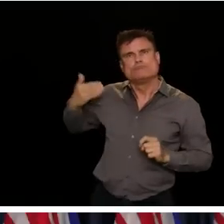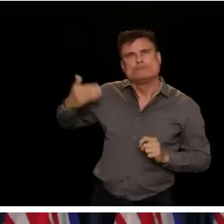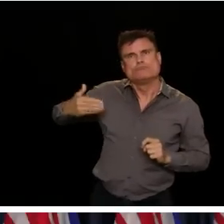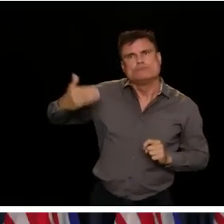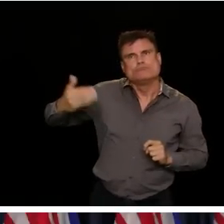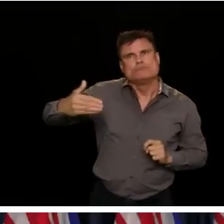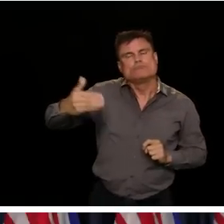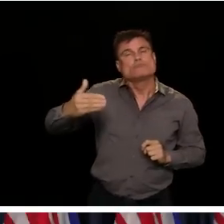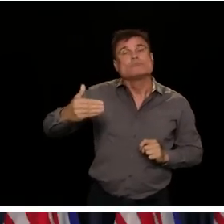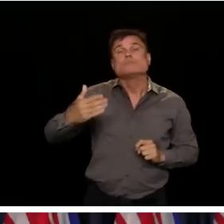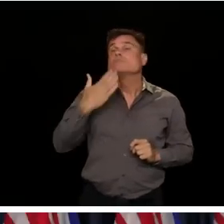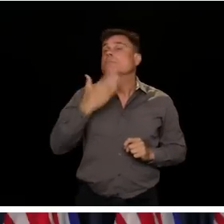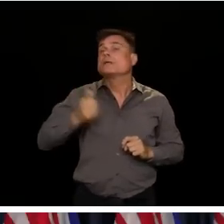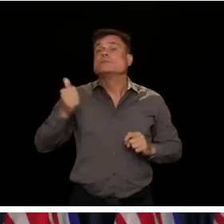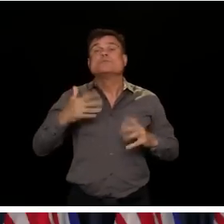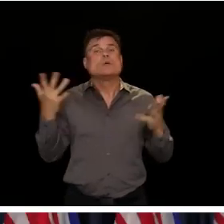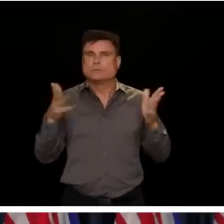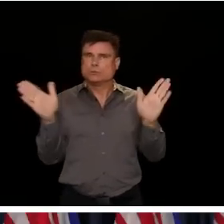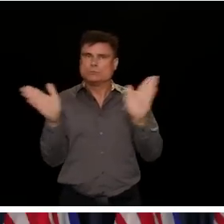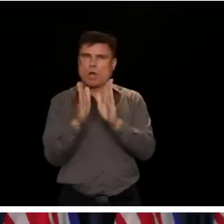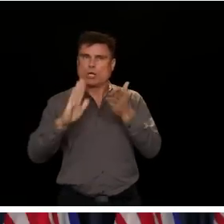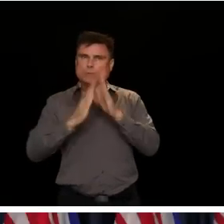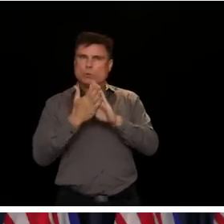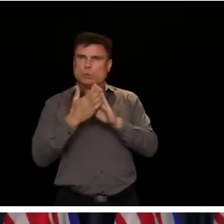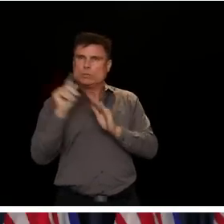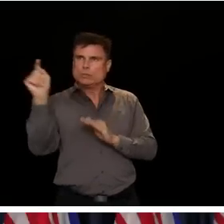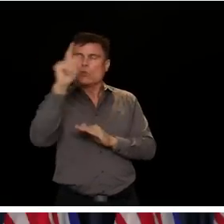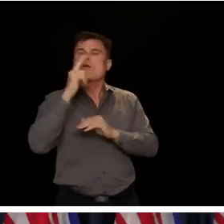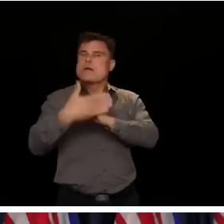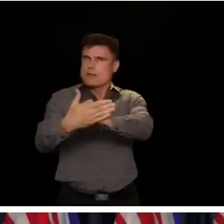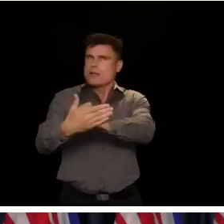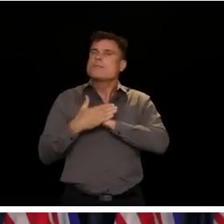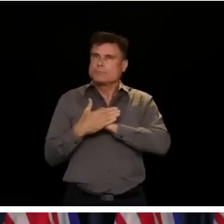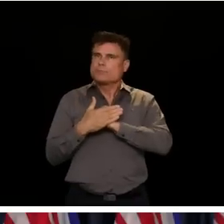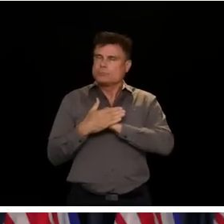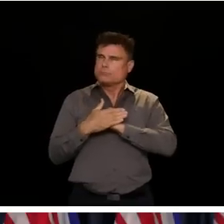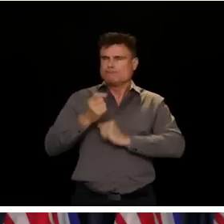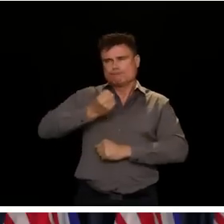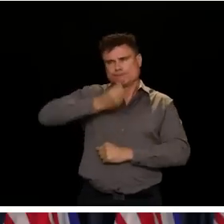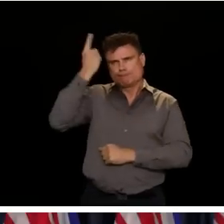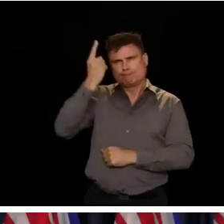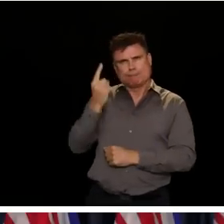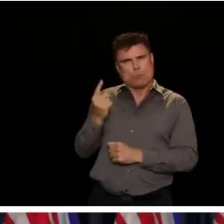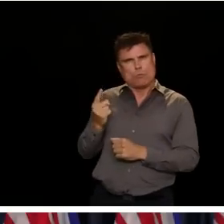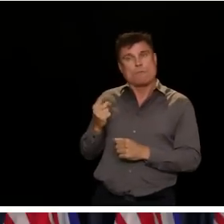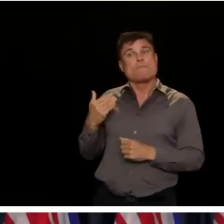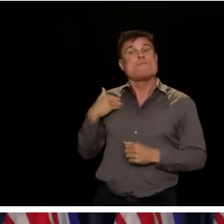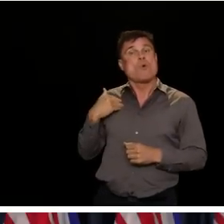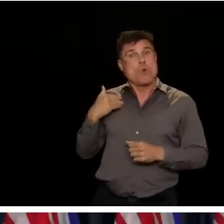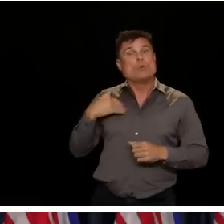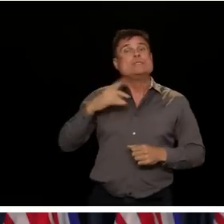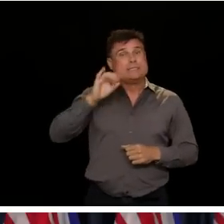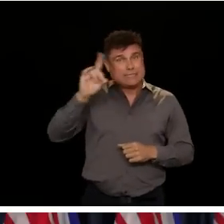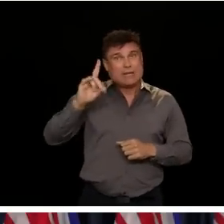if there has been transmission in that community. This is building on what around the world to help monitor for polio,